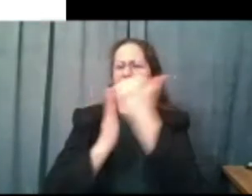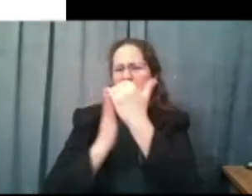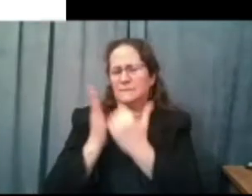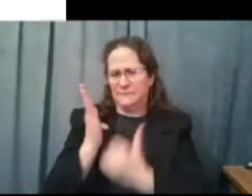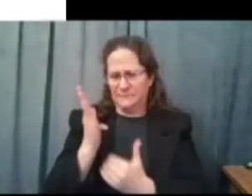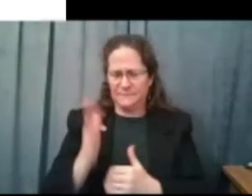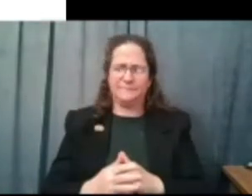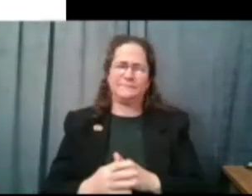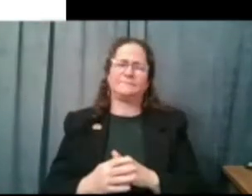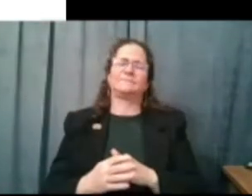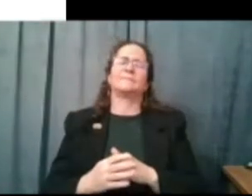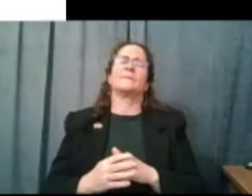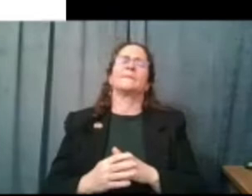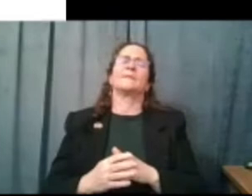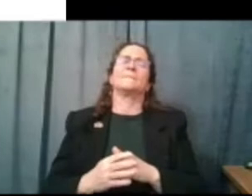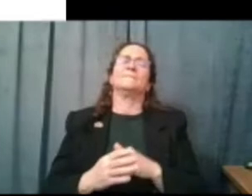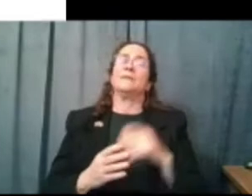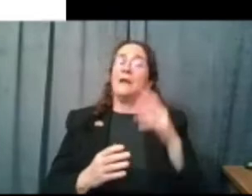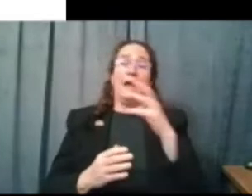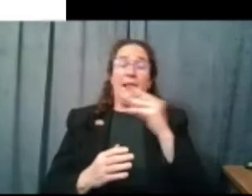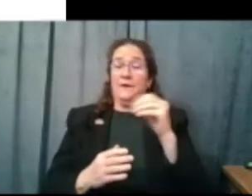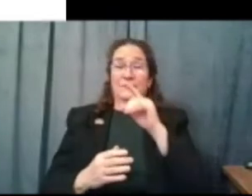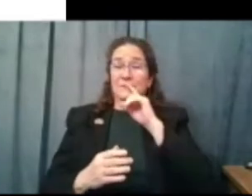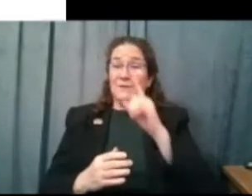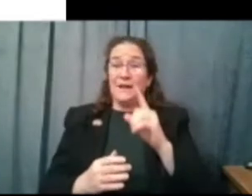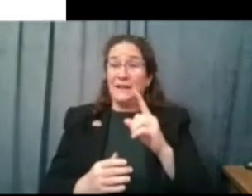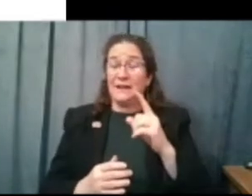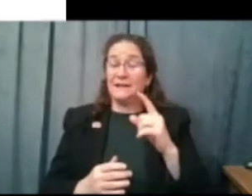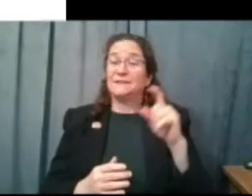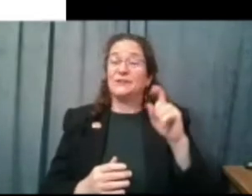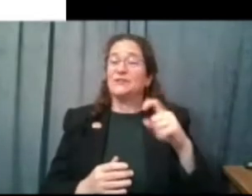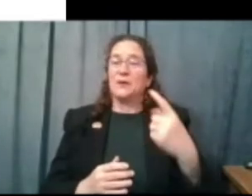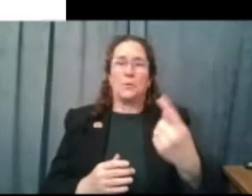And of course, really all you need is the link for the Padlet and you can get to everything.